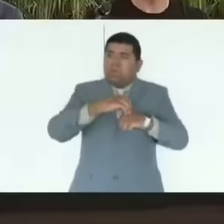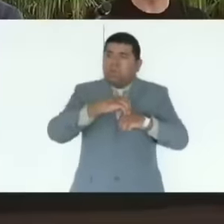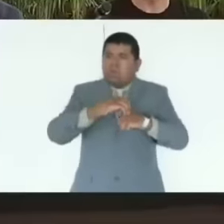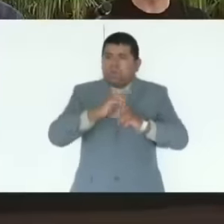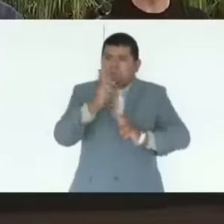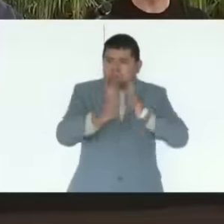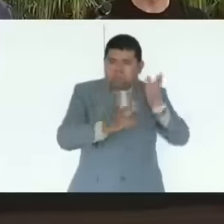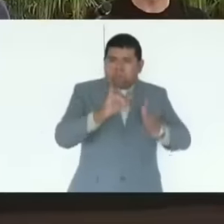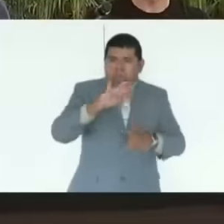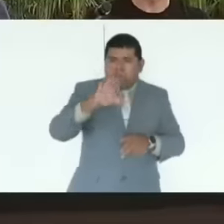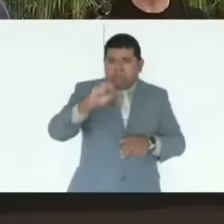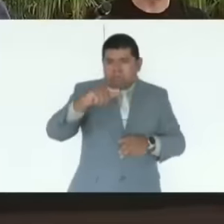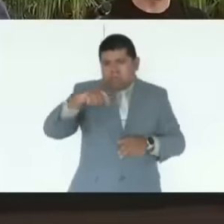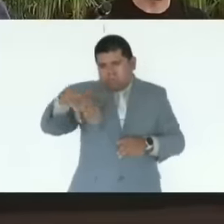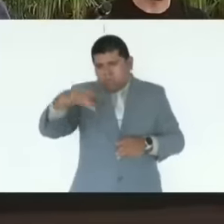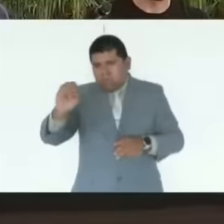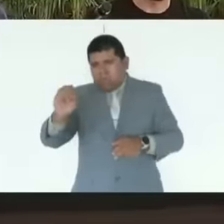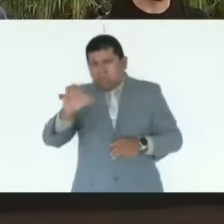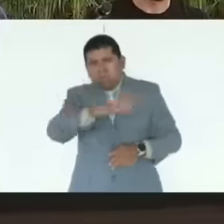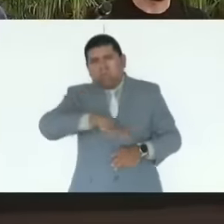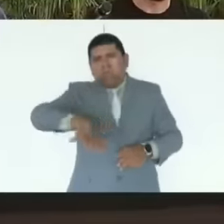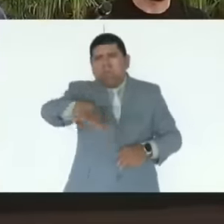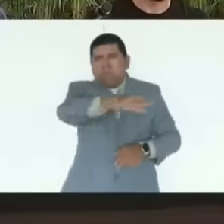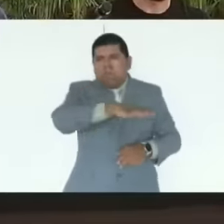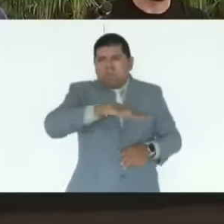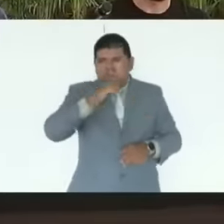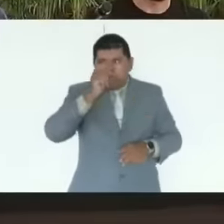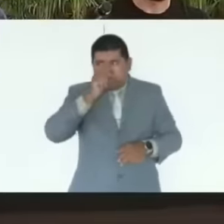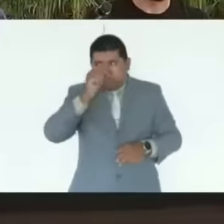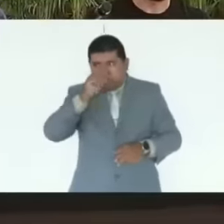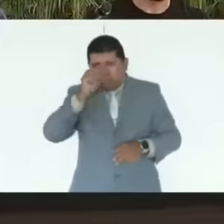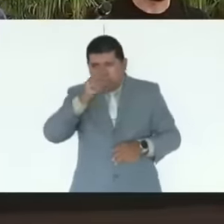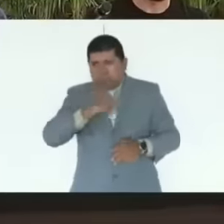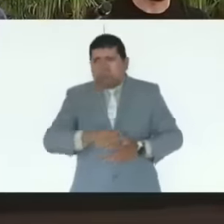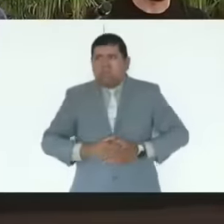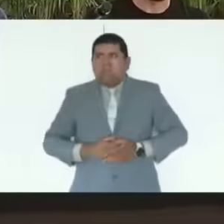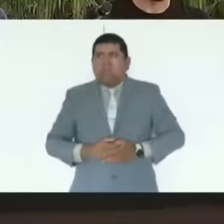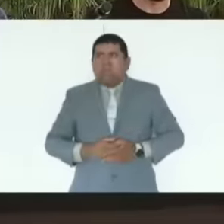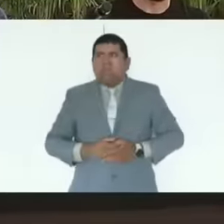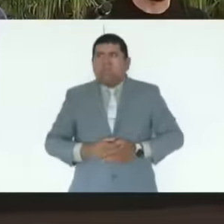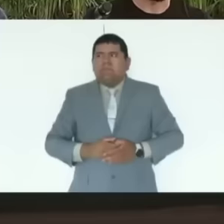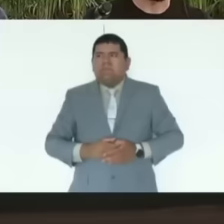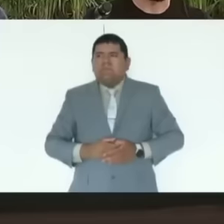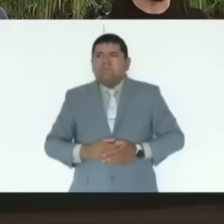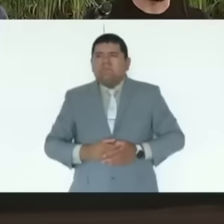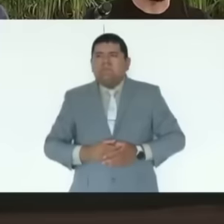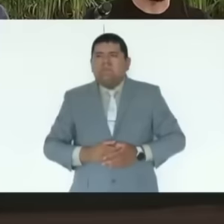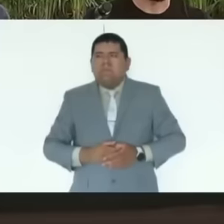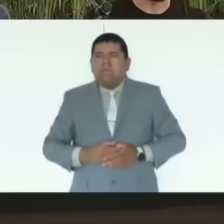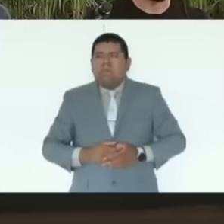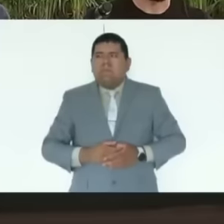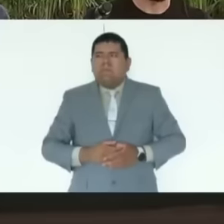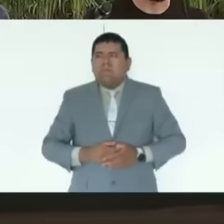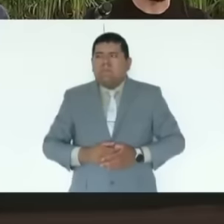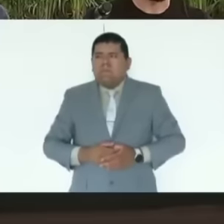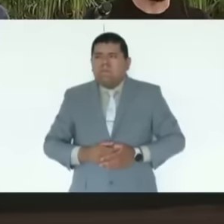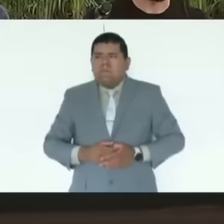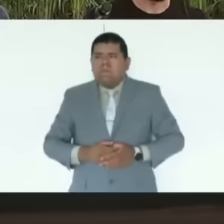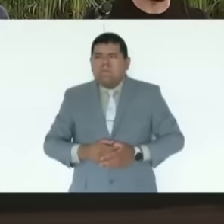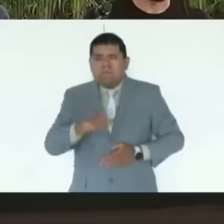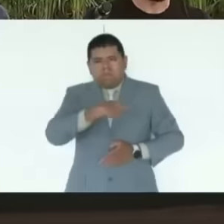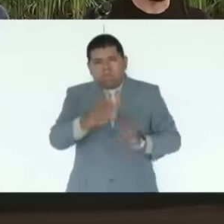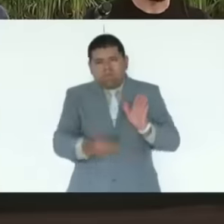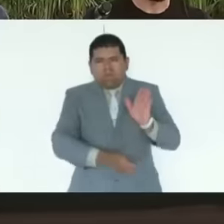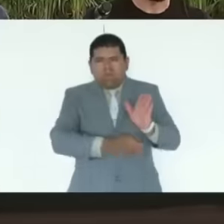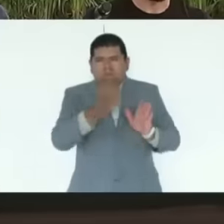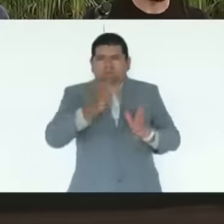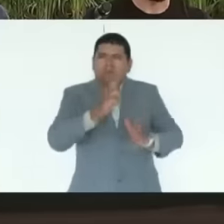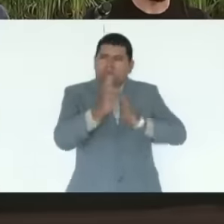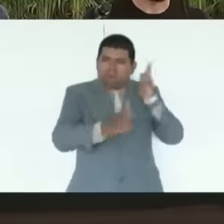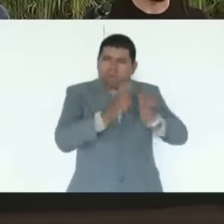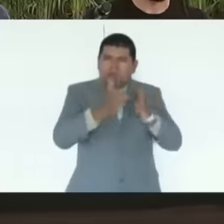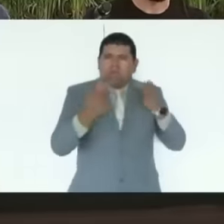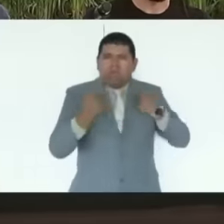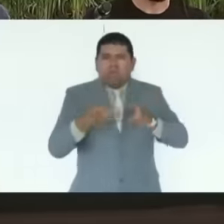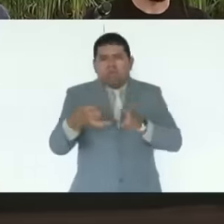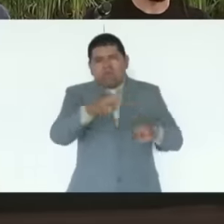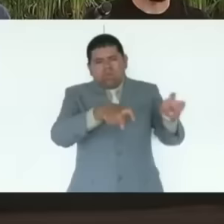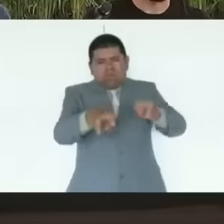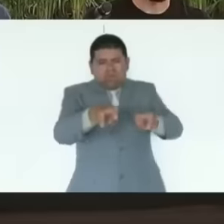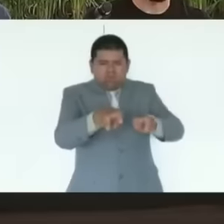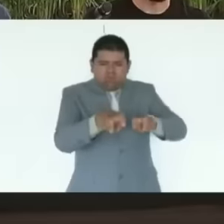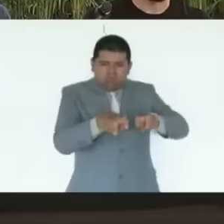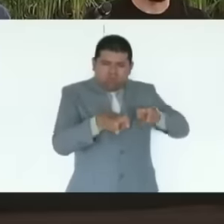, you know, have already been resurrected and reborn.